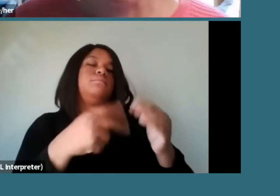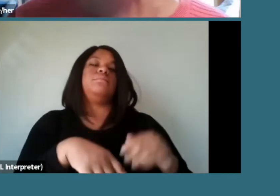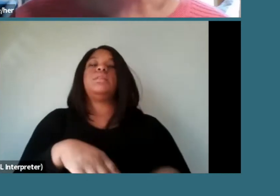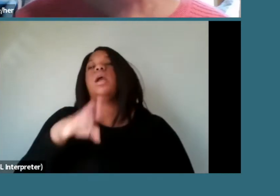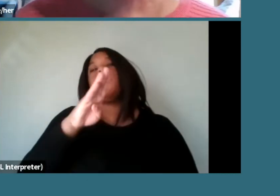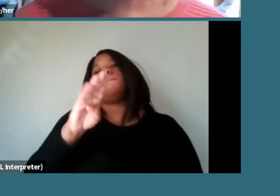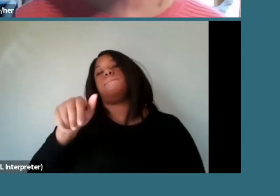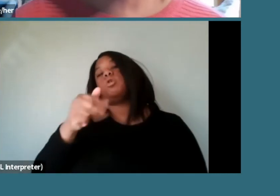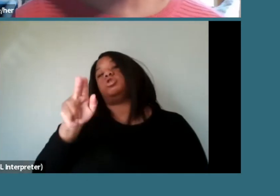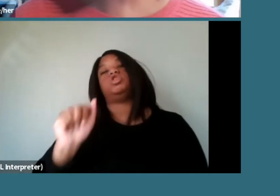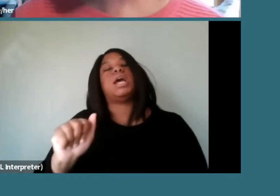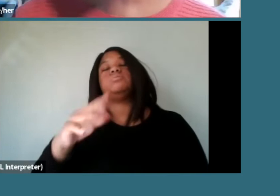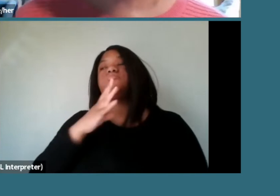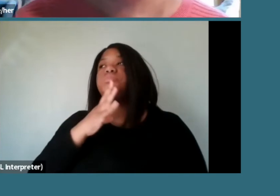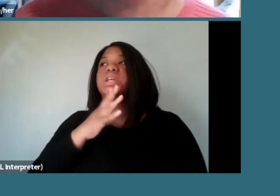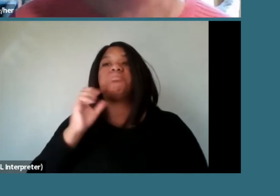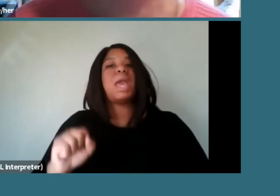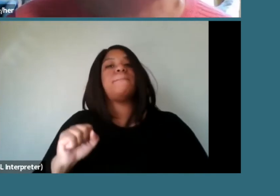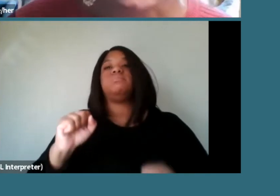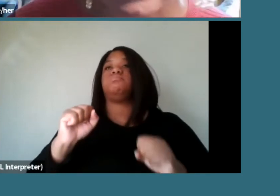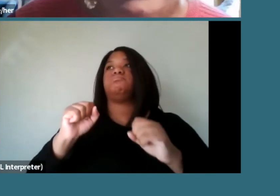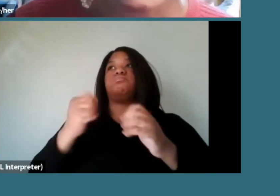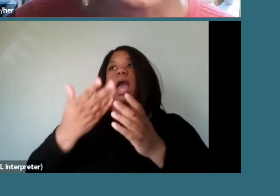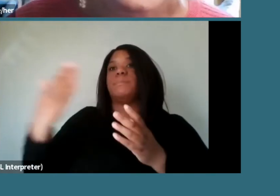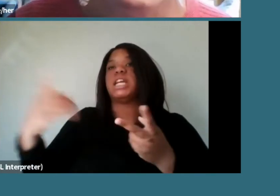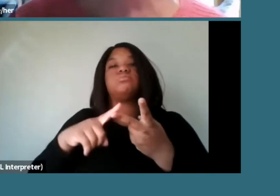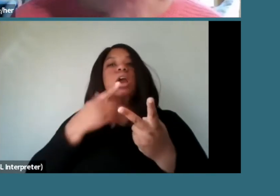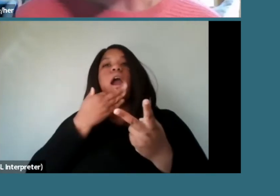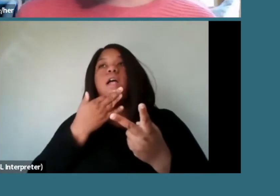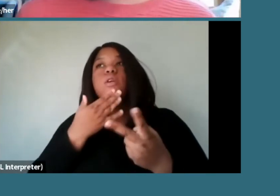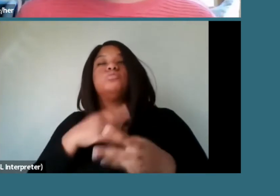It could be objects, it could be colors, just any nouns,